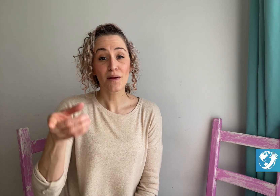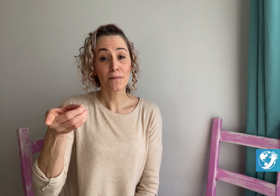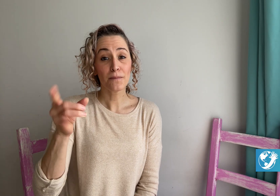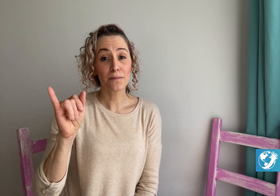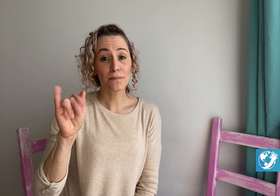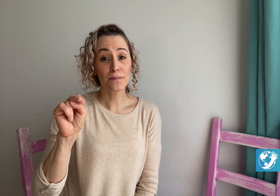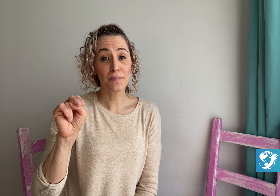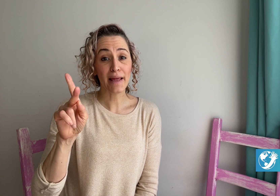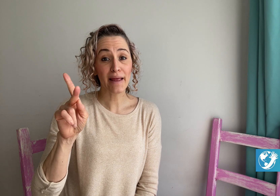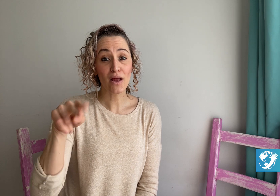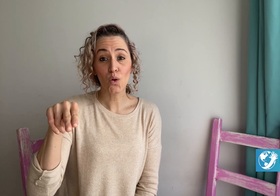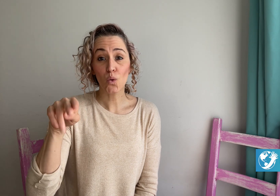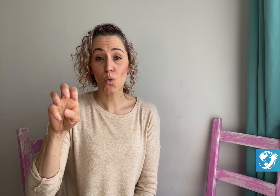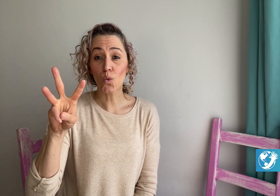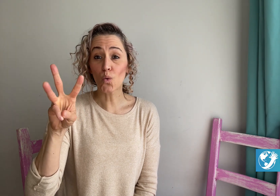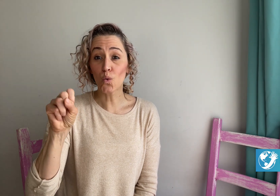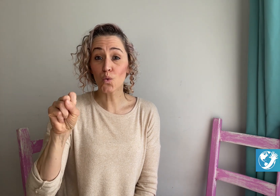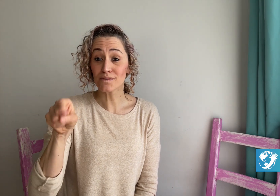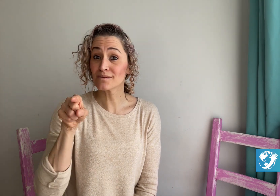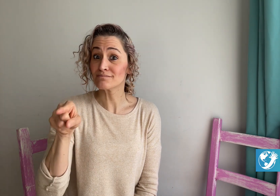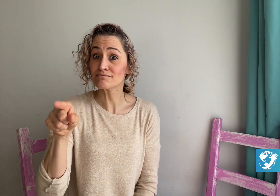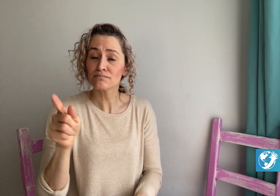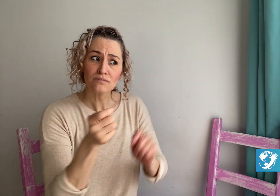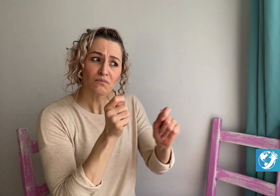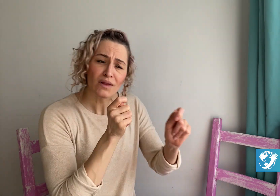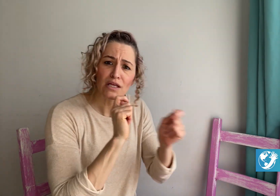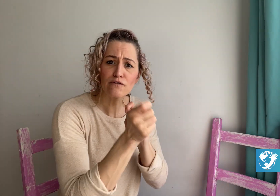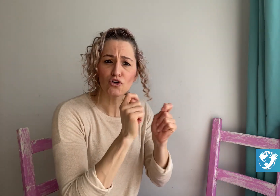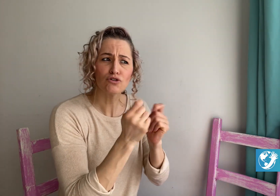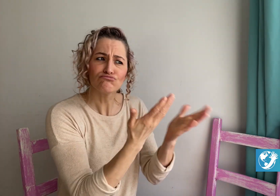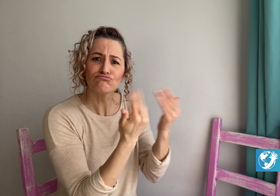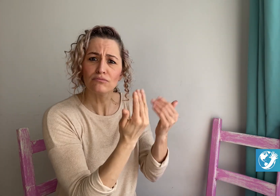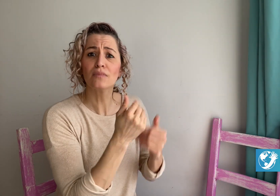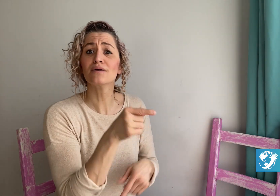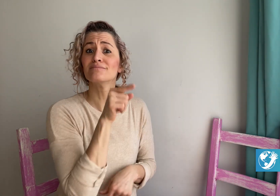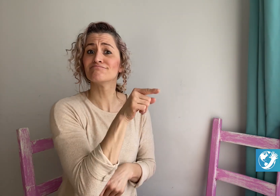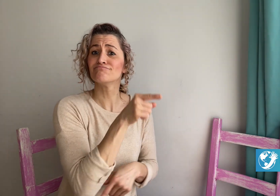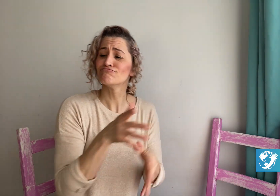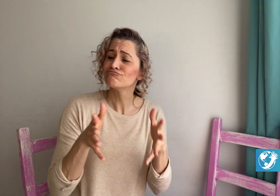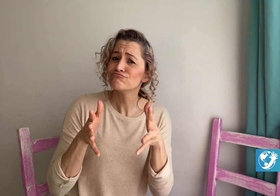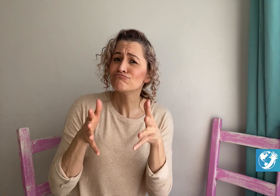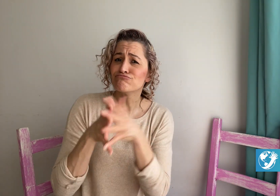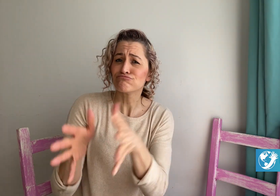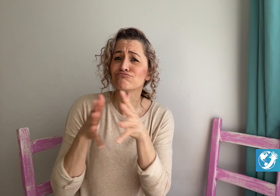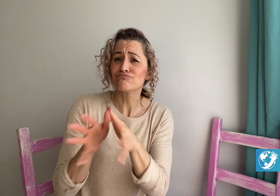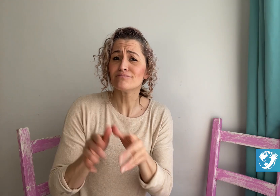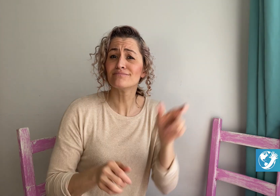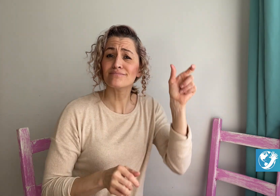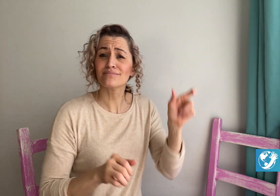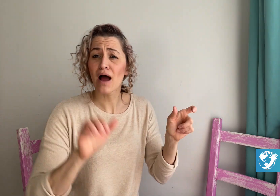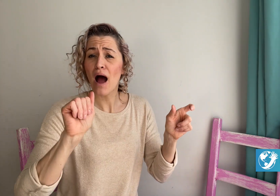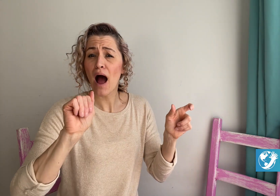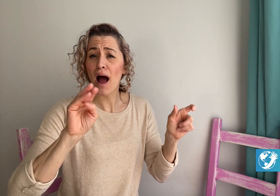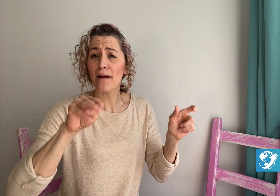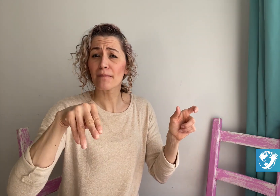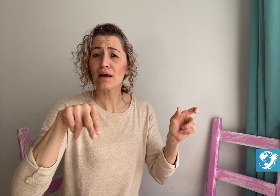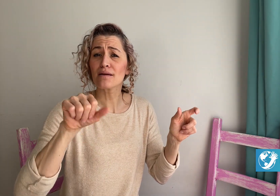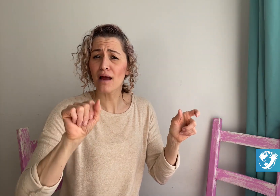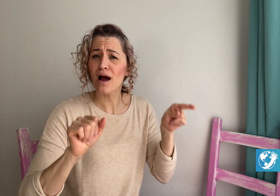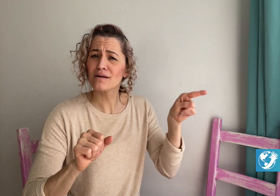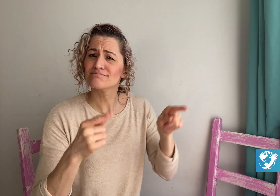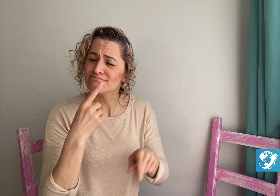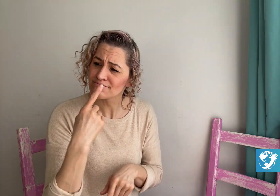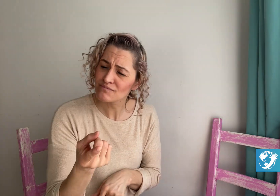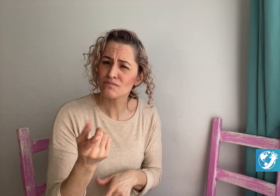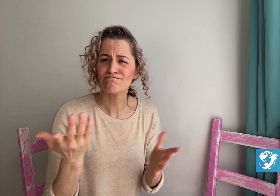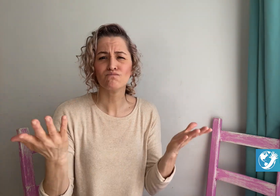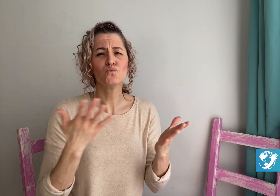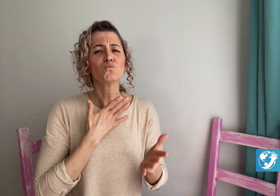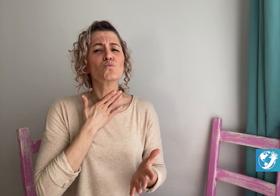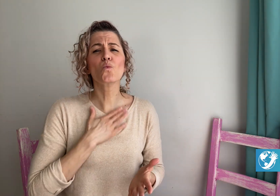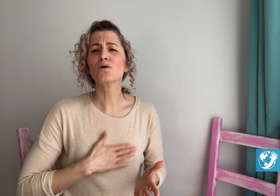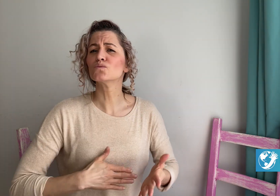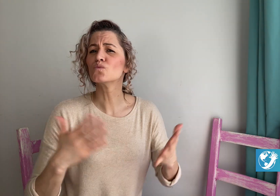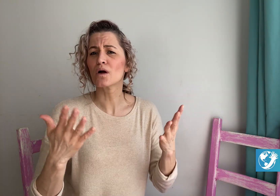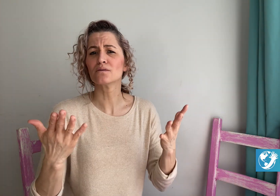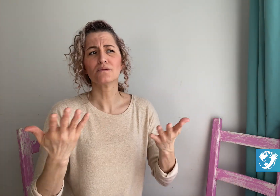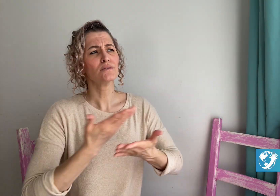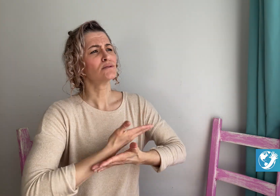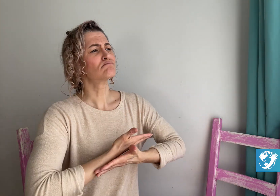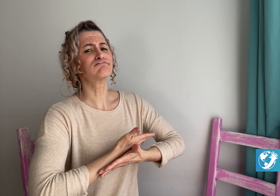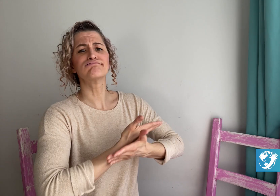During the PinkNews interview, Amna said he wants the LGBTQ community